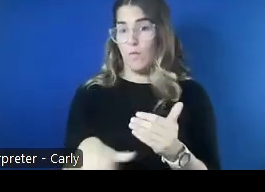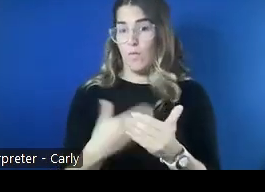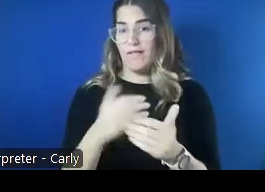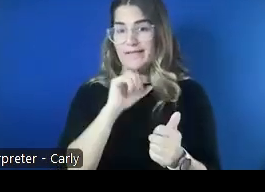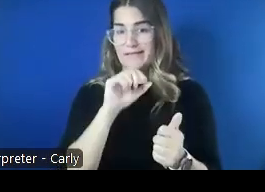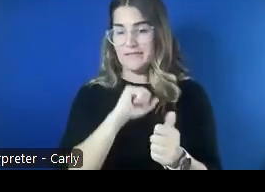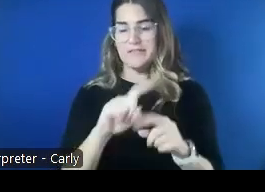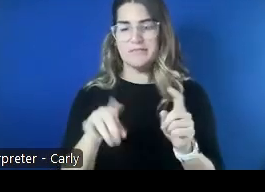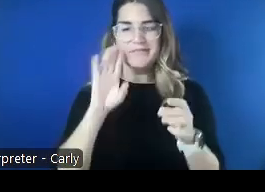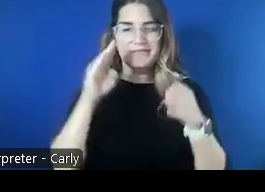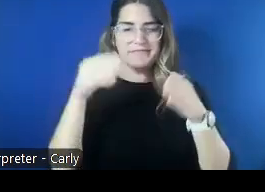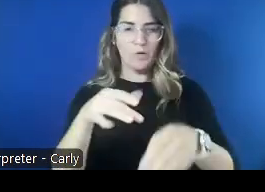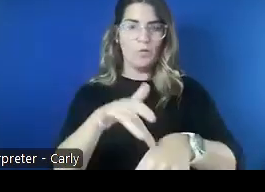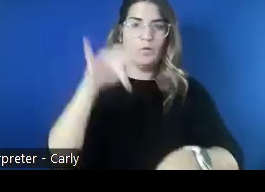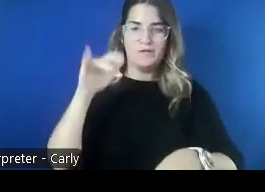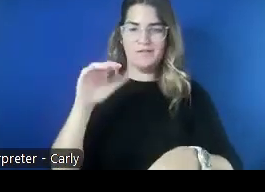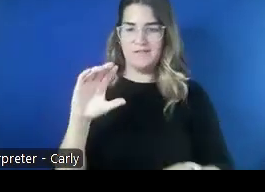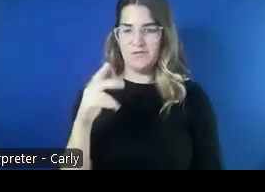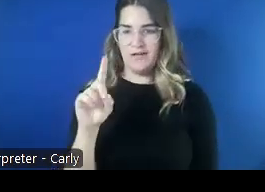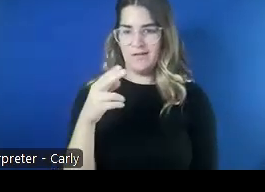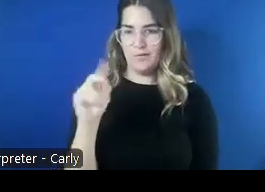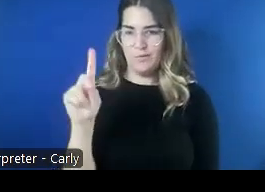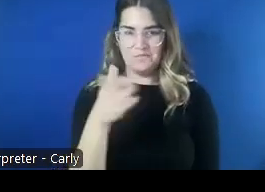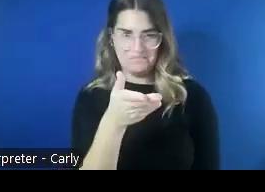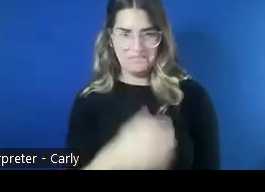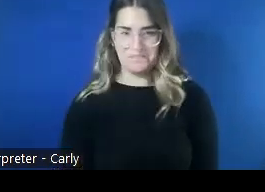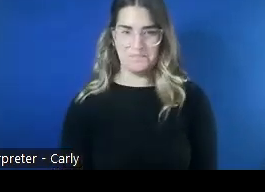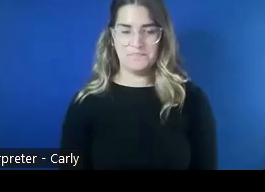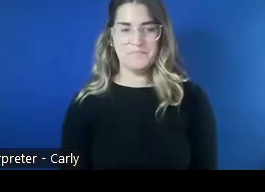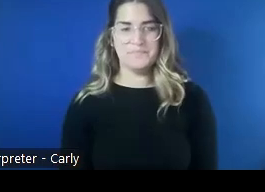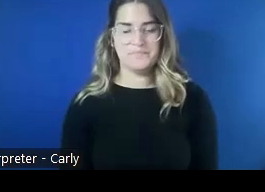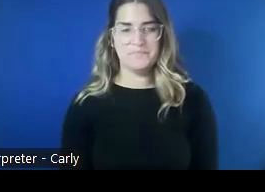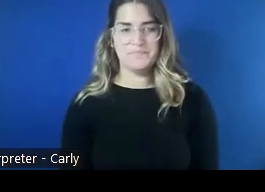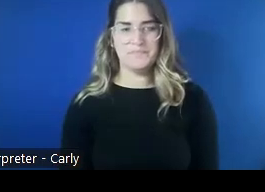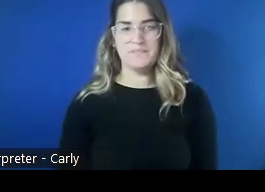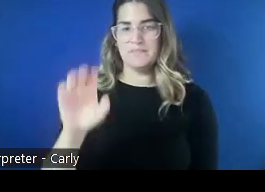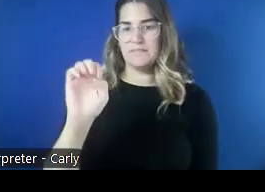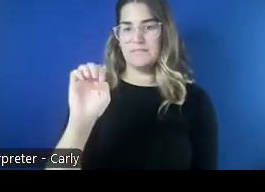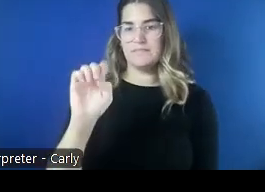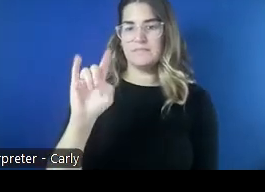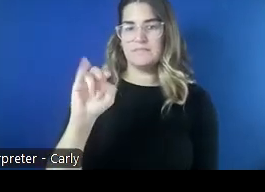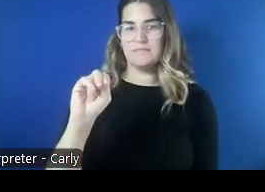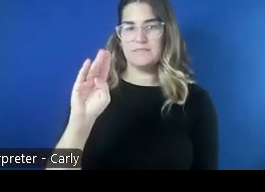in on our early childhood screening listed here um so the Edinburg postnatal depression scale